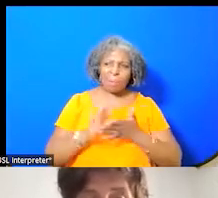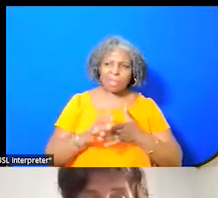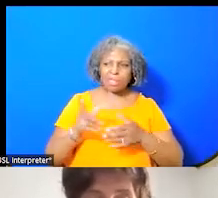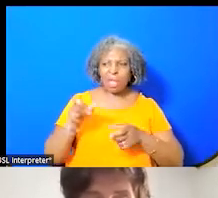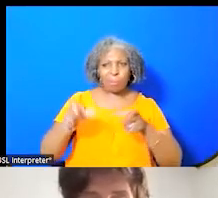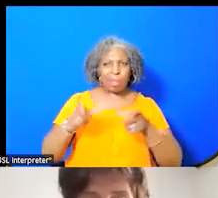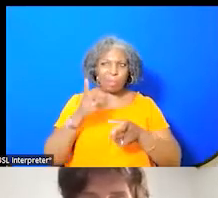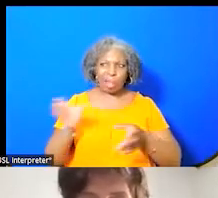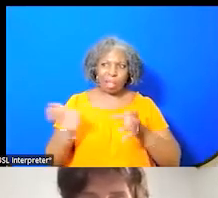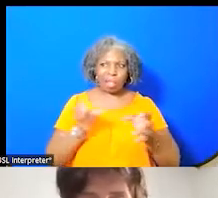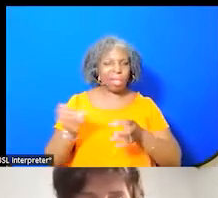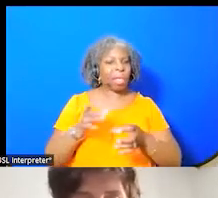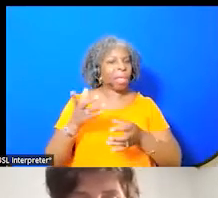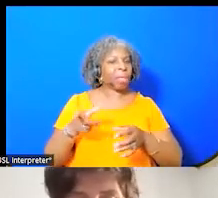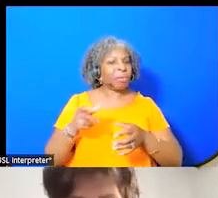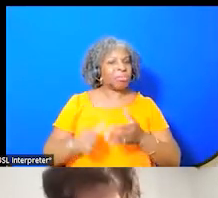after the initial opening of the project.